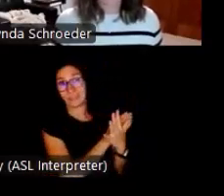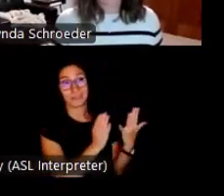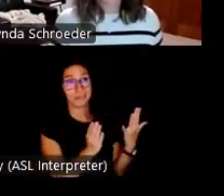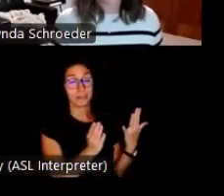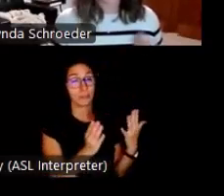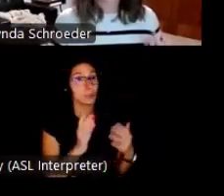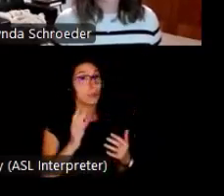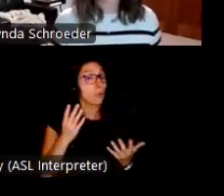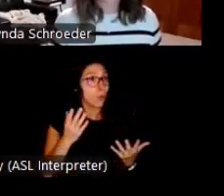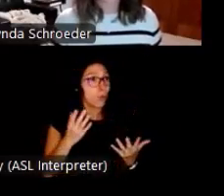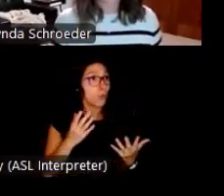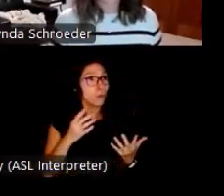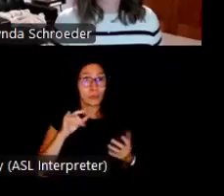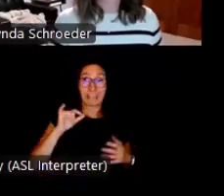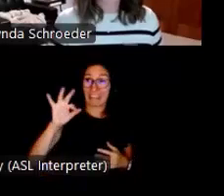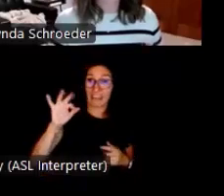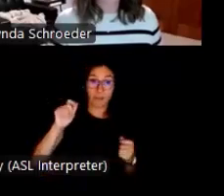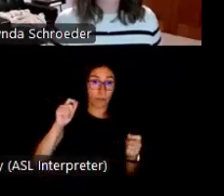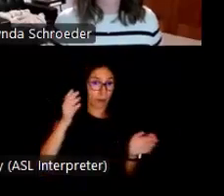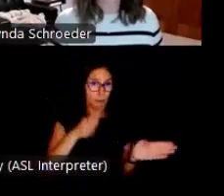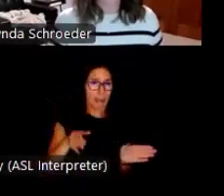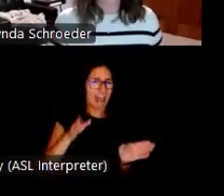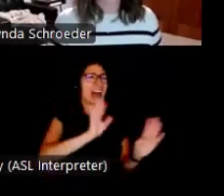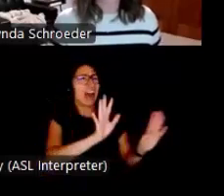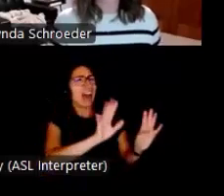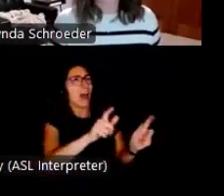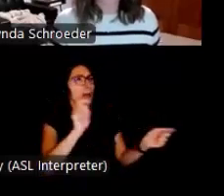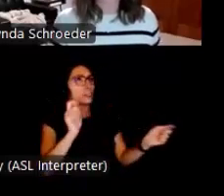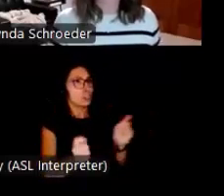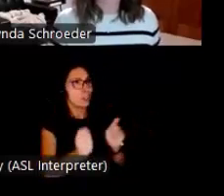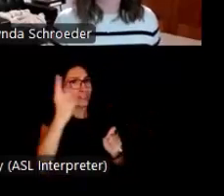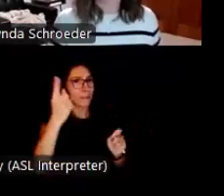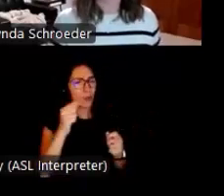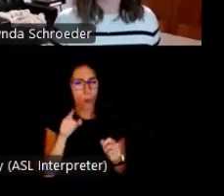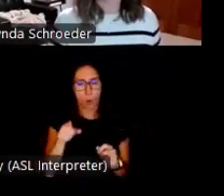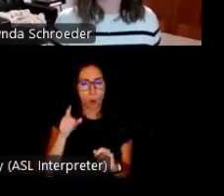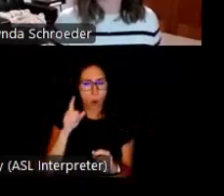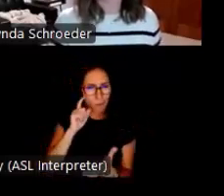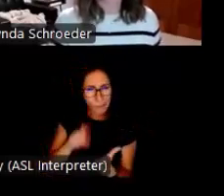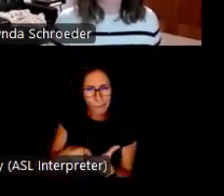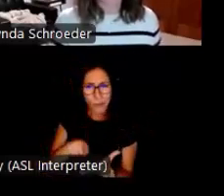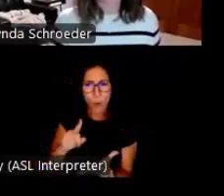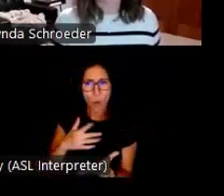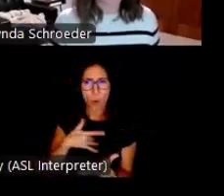in case the results were giving us a different trend that wasn't relevant for the communities we had originally identified.